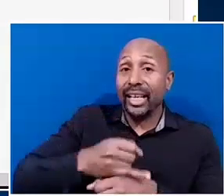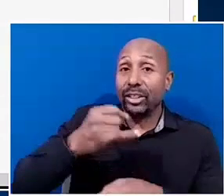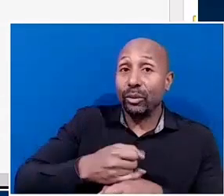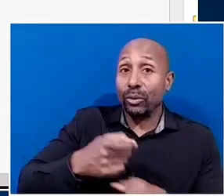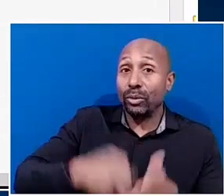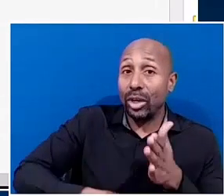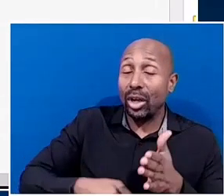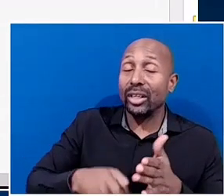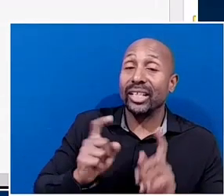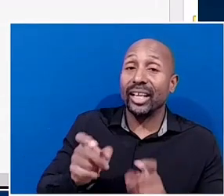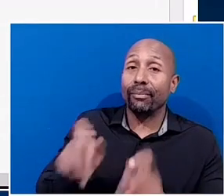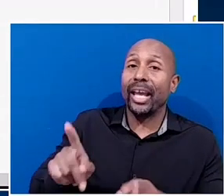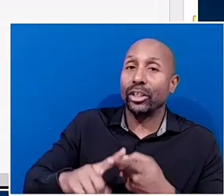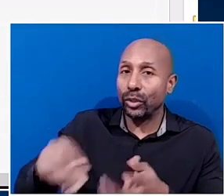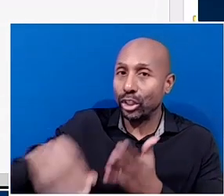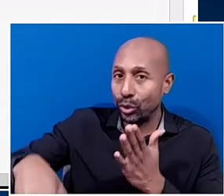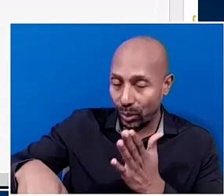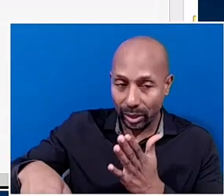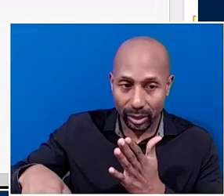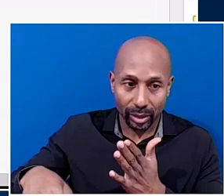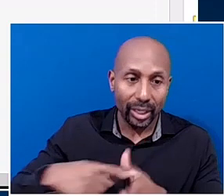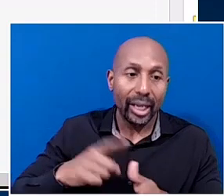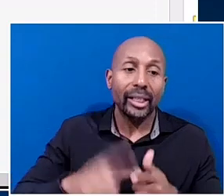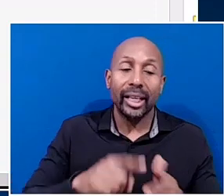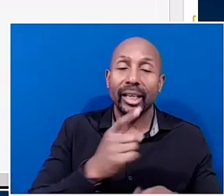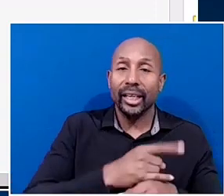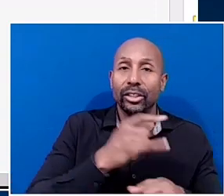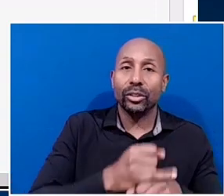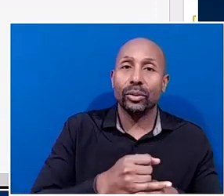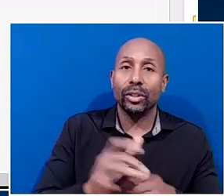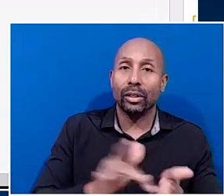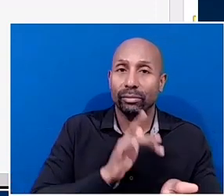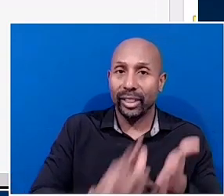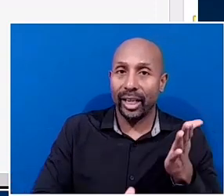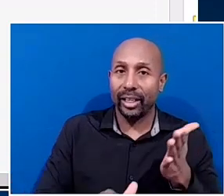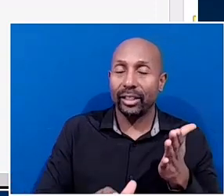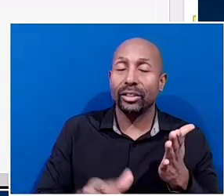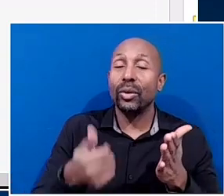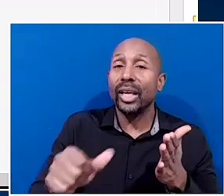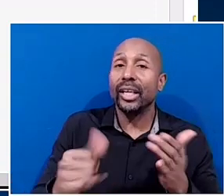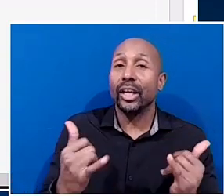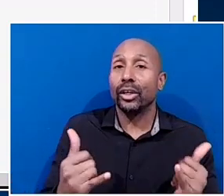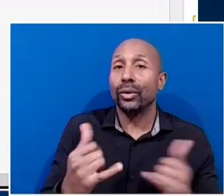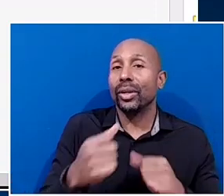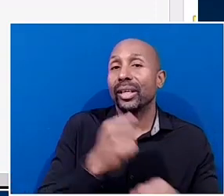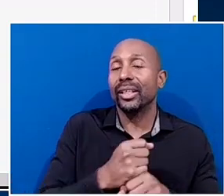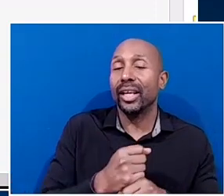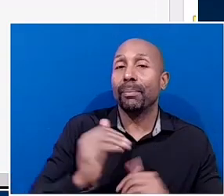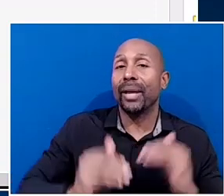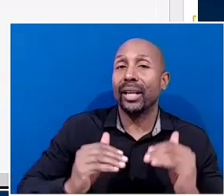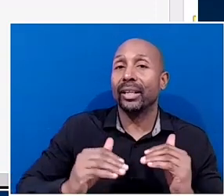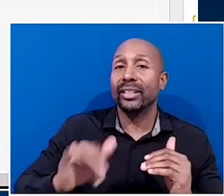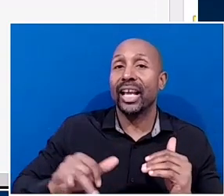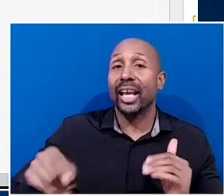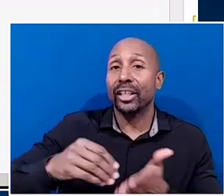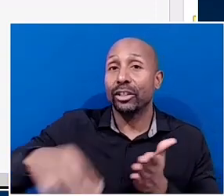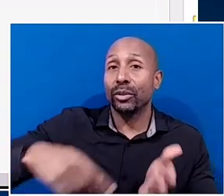institution writes off or cancels any current year balance owed by the student to the institution due to the institution's returning of Title IV funds